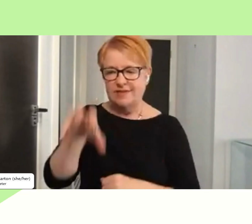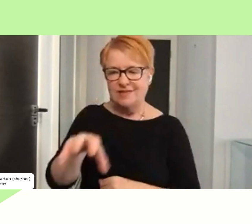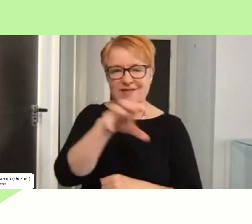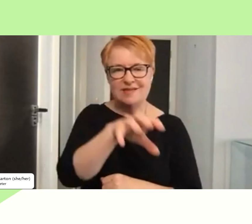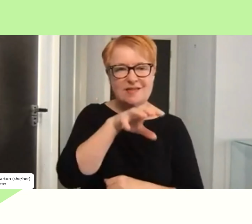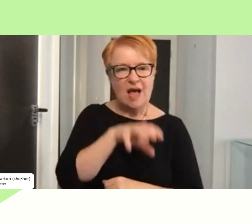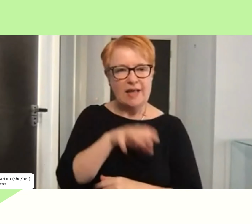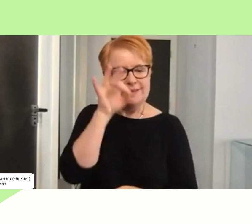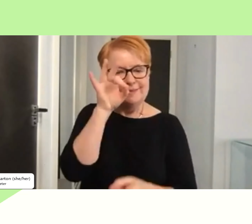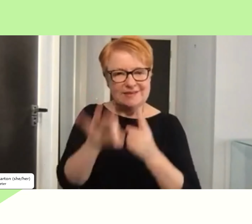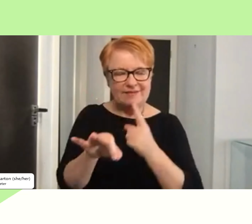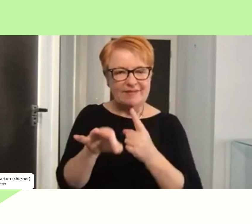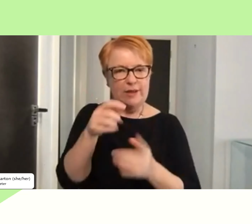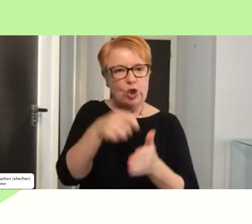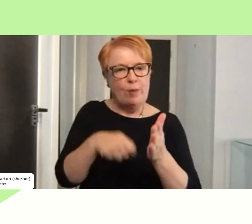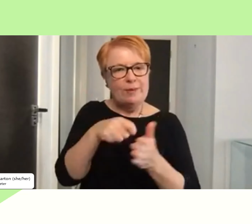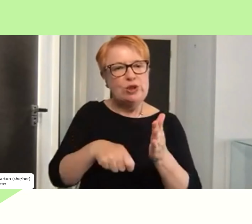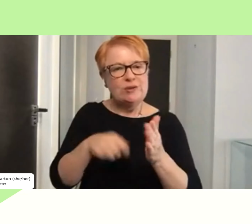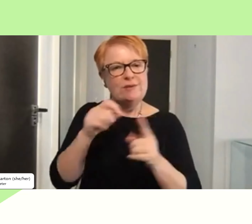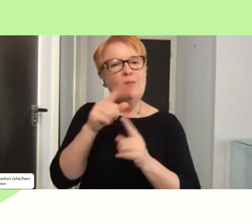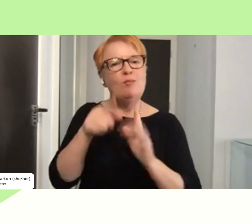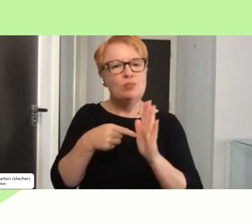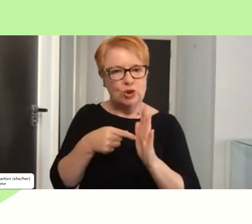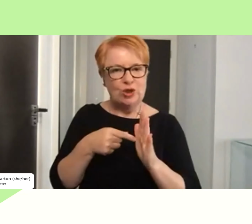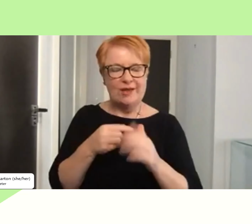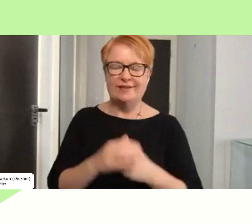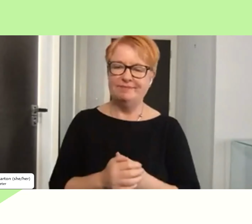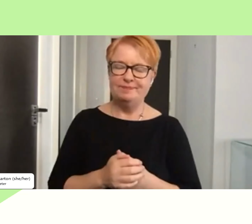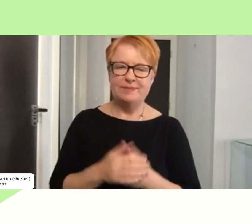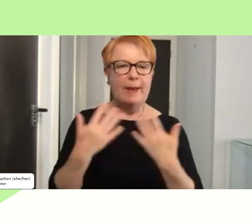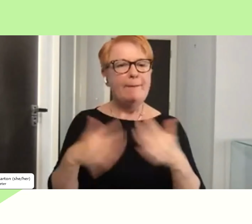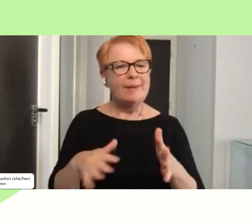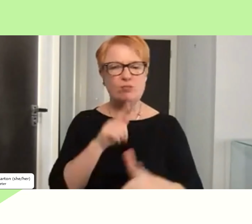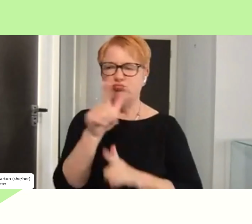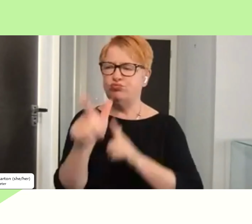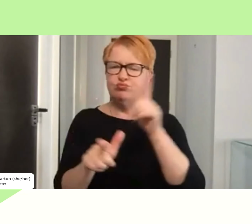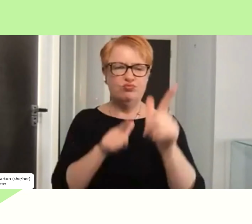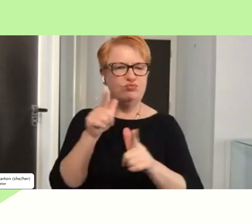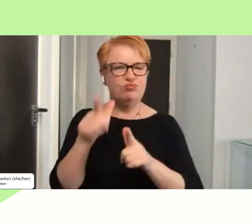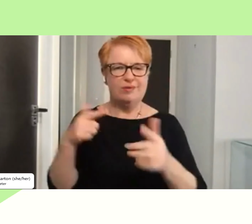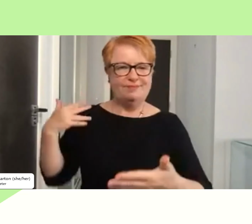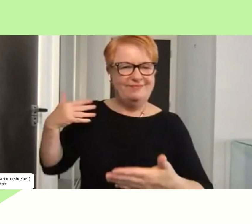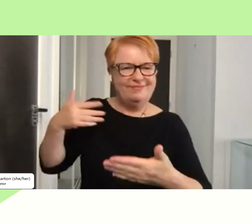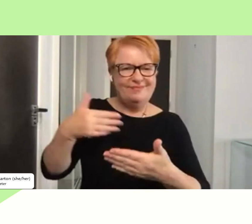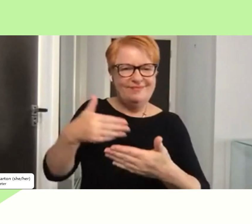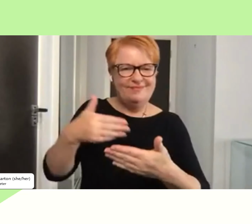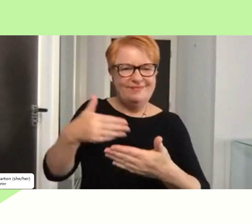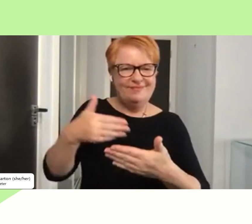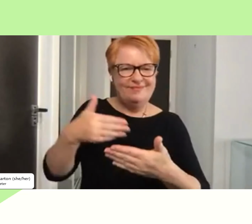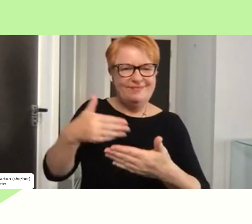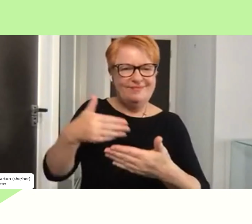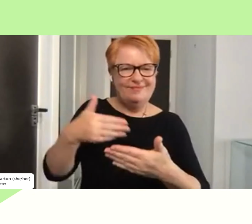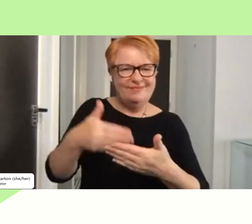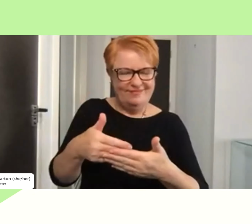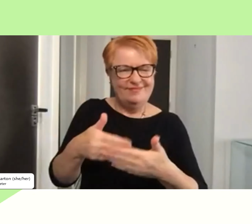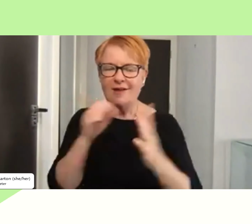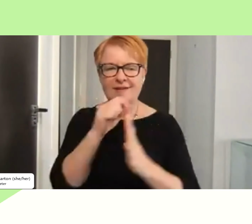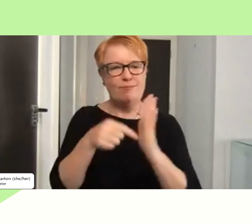I've been travelling quite many years now and a lot of projects pretty much around the